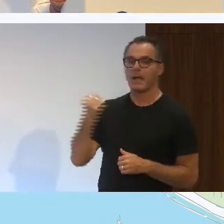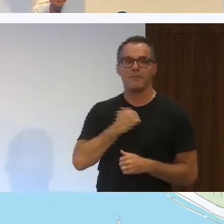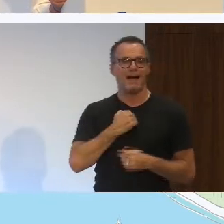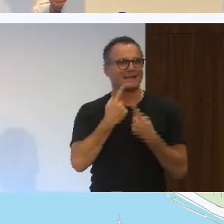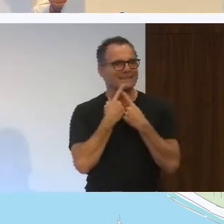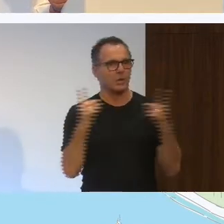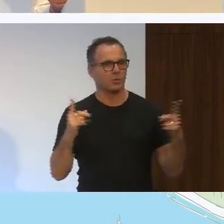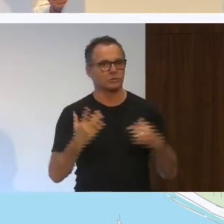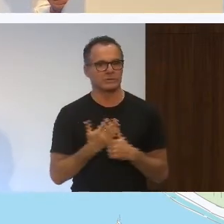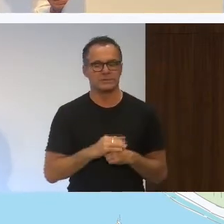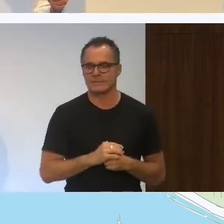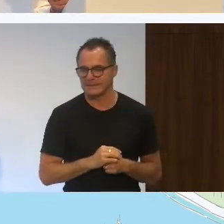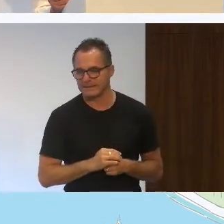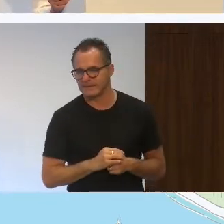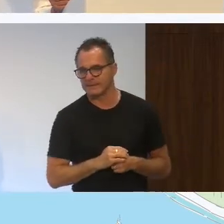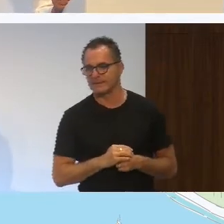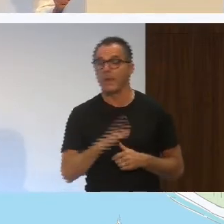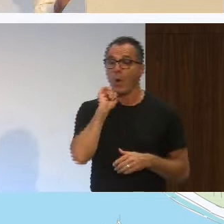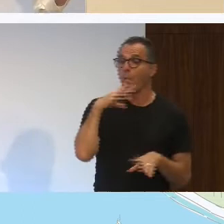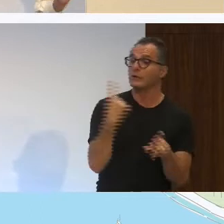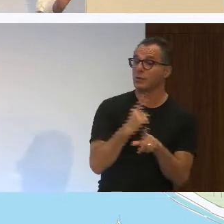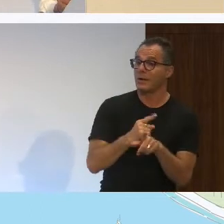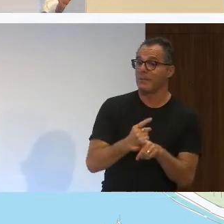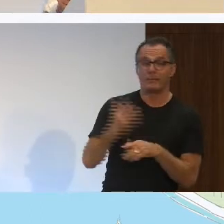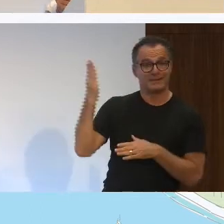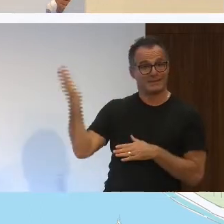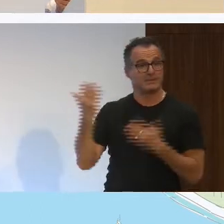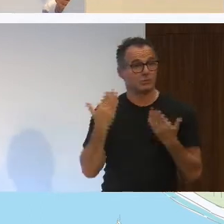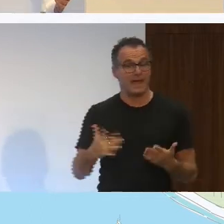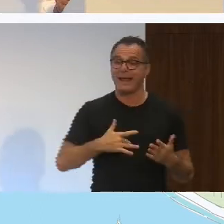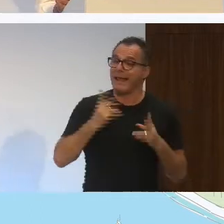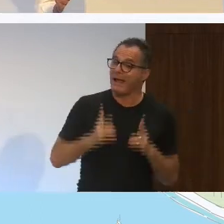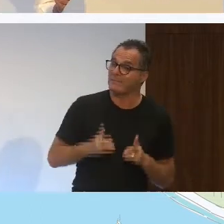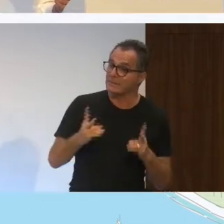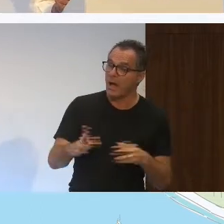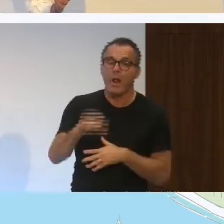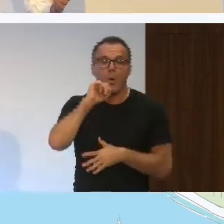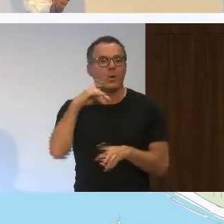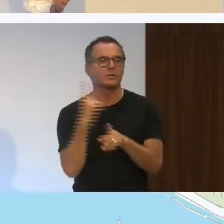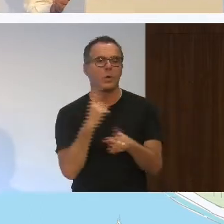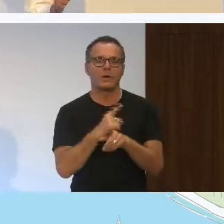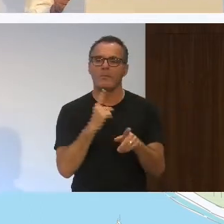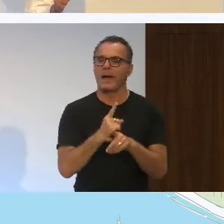and this is what we're going to talk about today. So I'm going to talk a little bit about lifestyle and I'm going to talk about acute management of migraine,